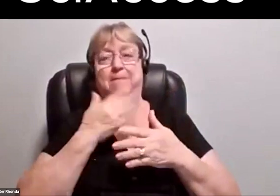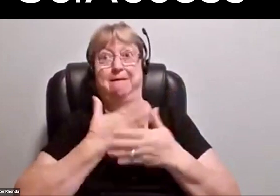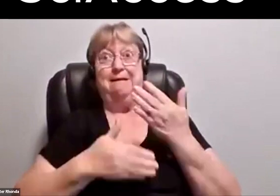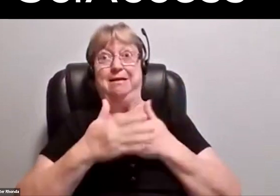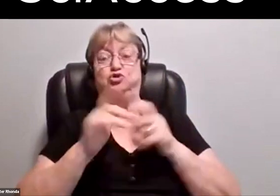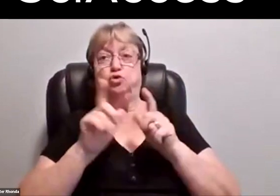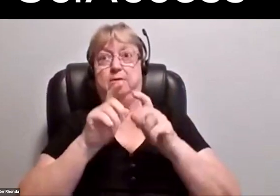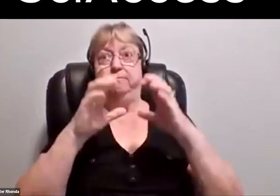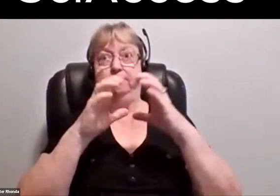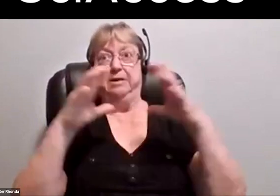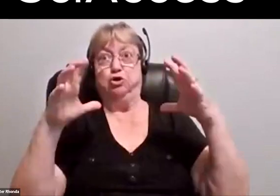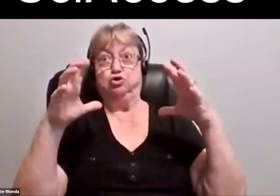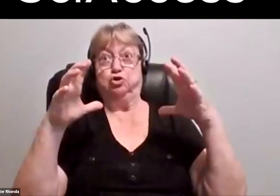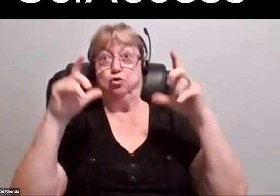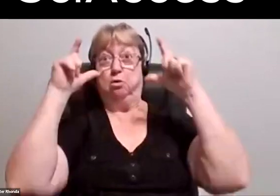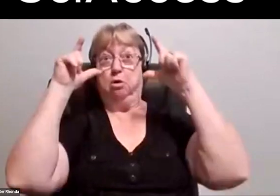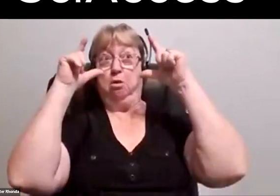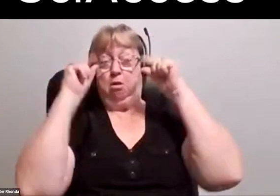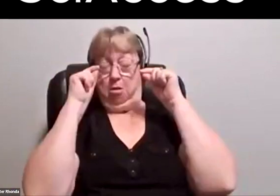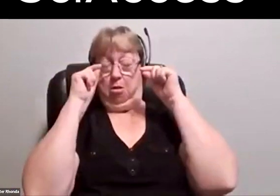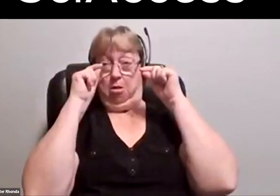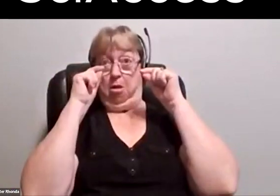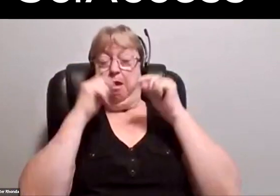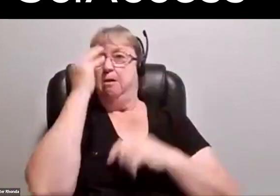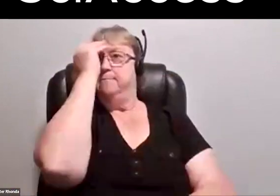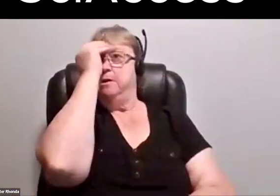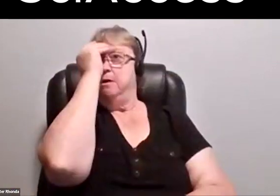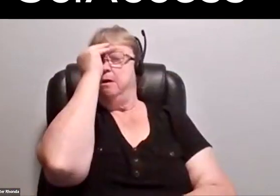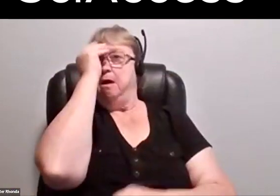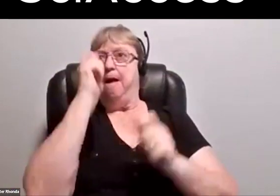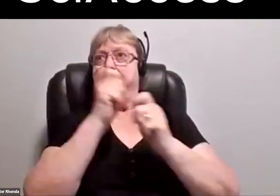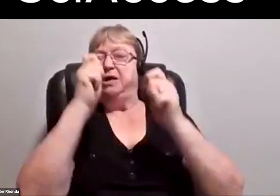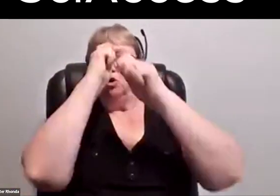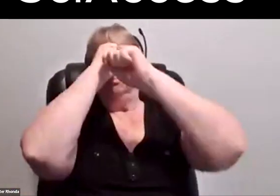and I'm closing my eyes and I'm thinking of a much larger view of science.